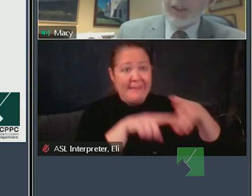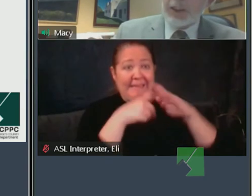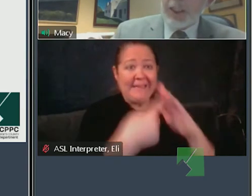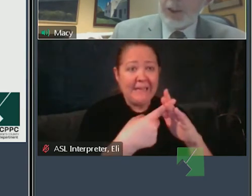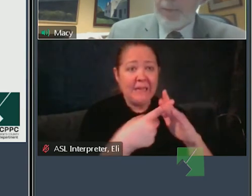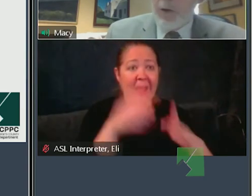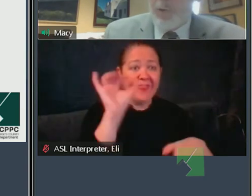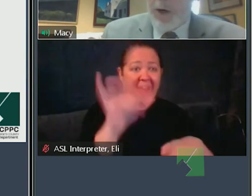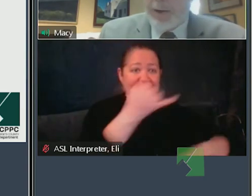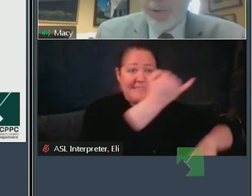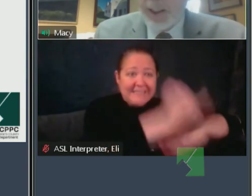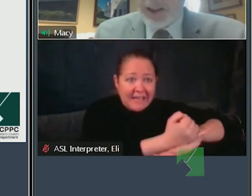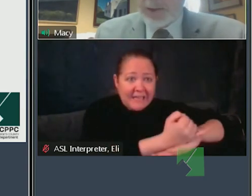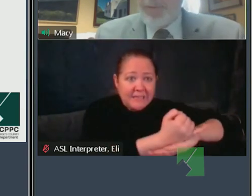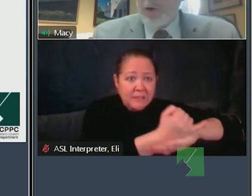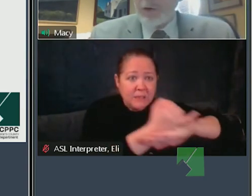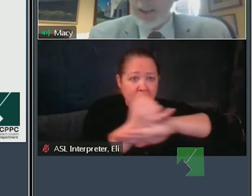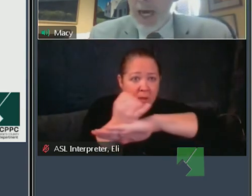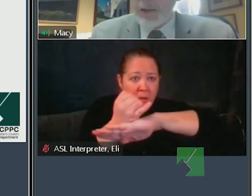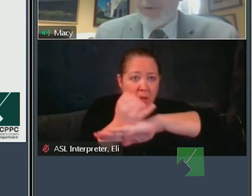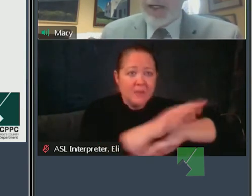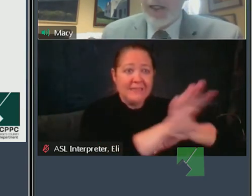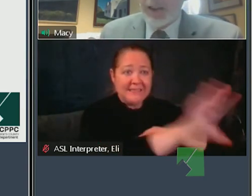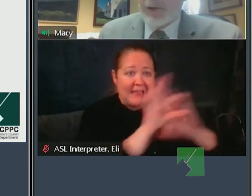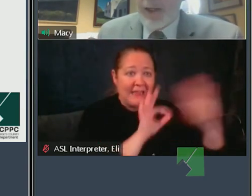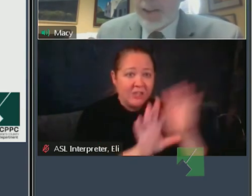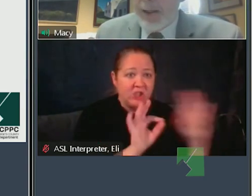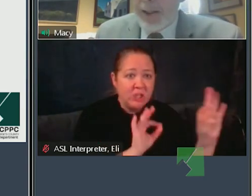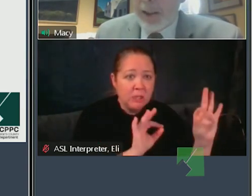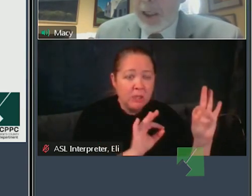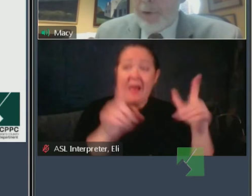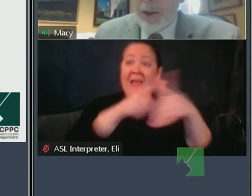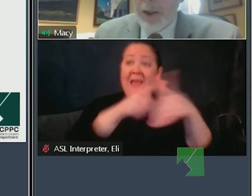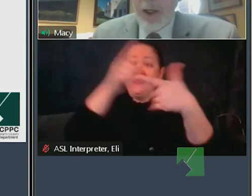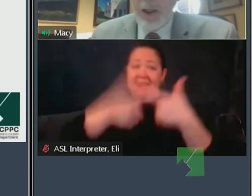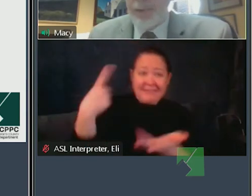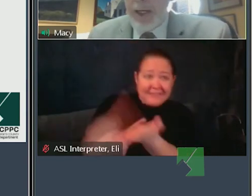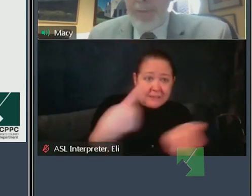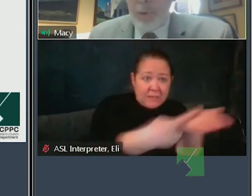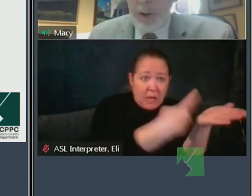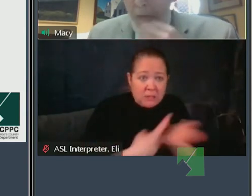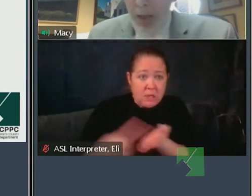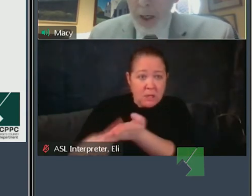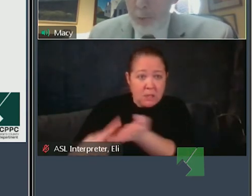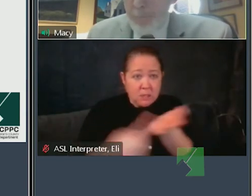Then have a discussion about whether this proposal can satisfy the criteria that govern the planning boards are